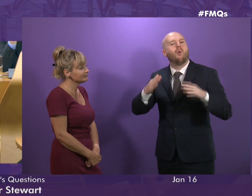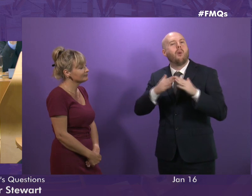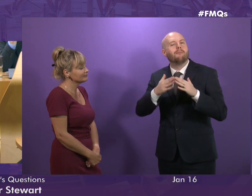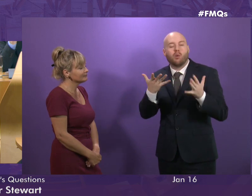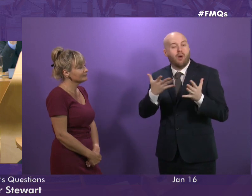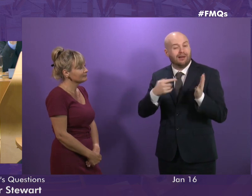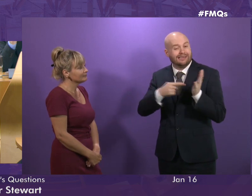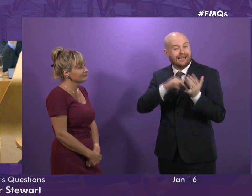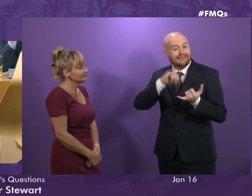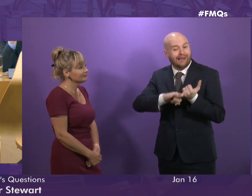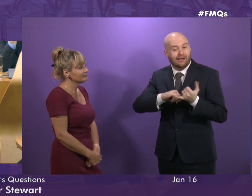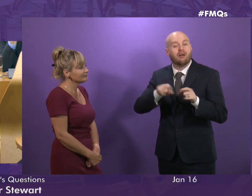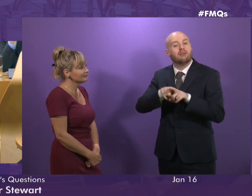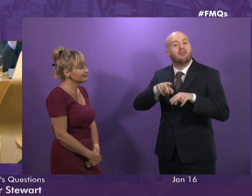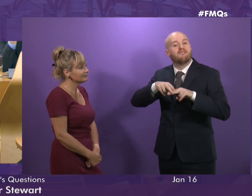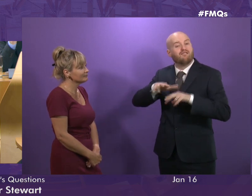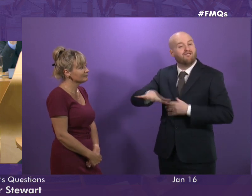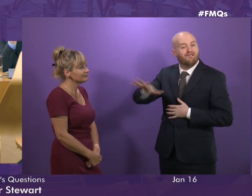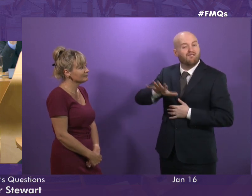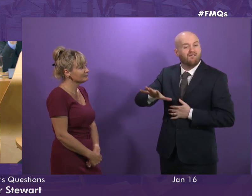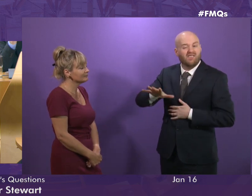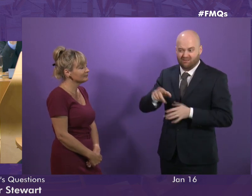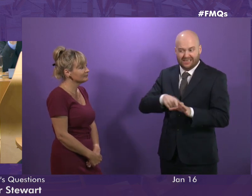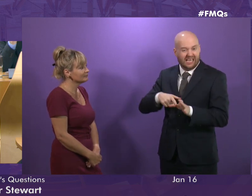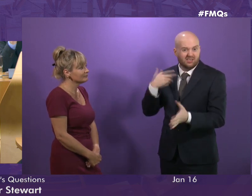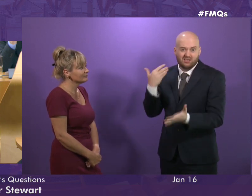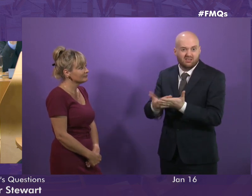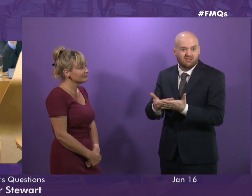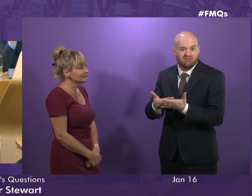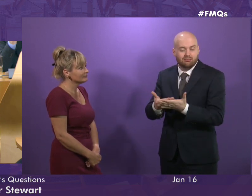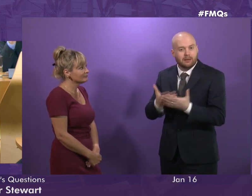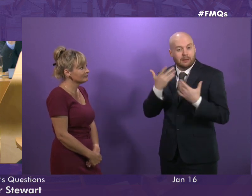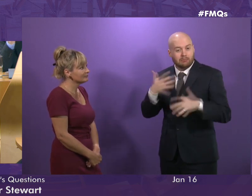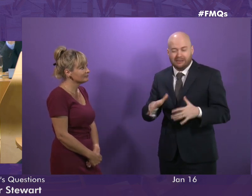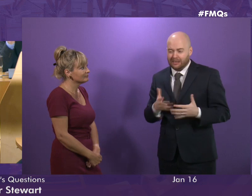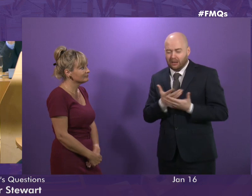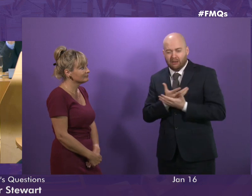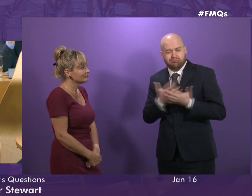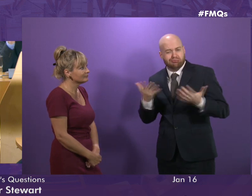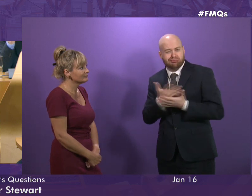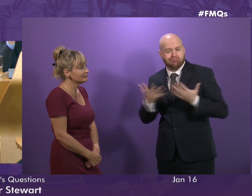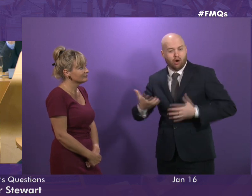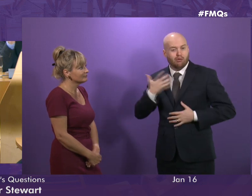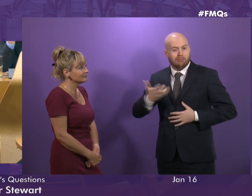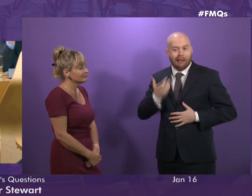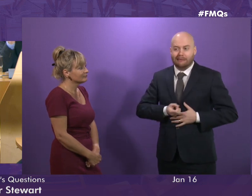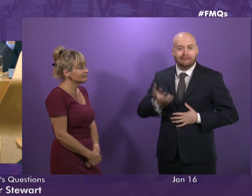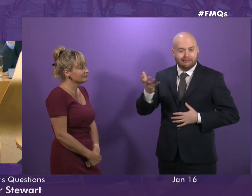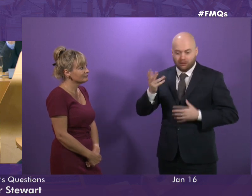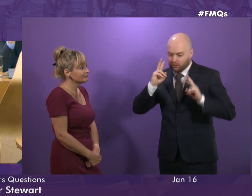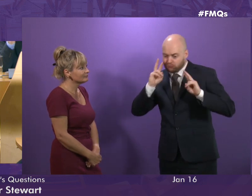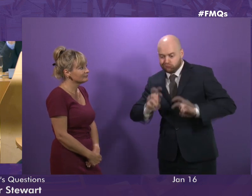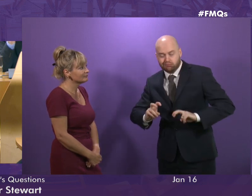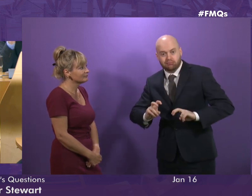Some 939 complaints have been investigated and upheld by the Care Inspectorate. Everybody